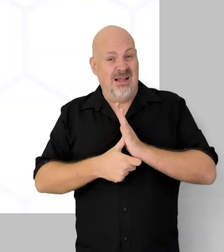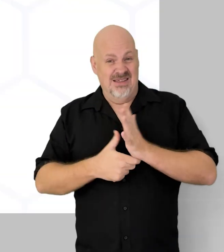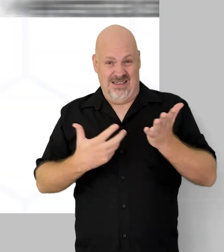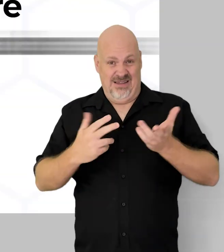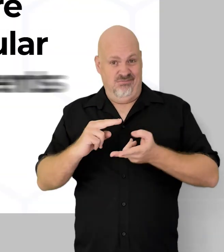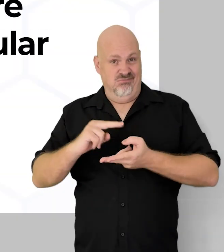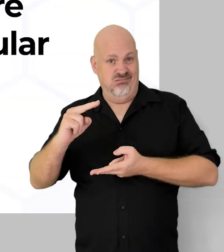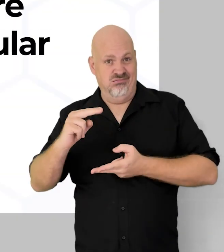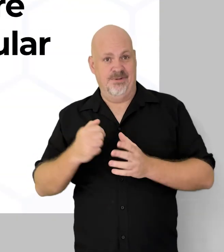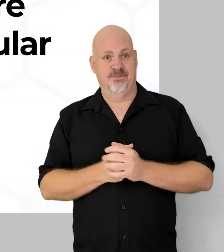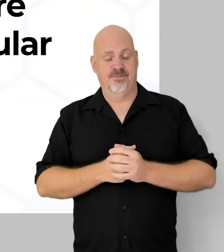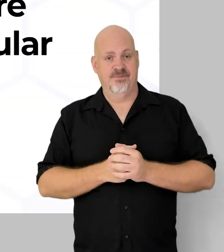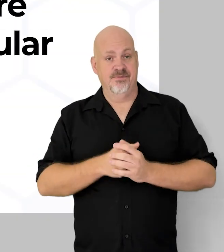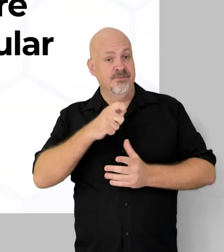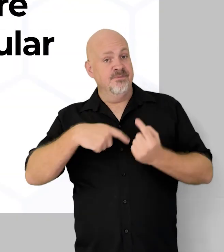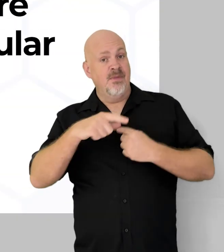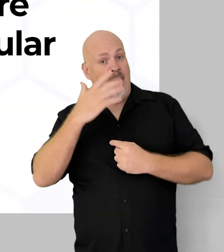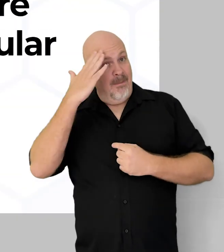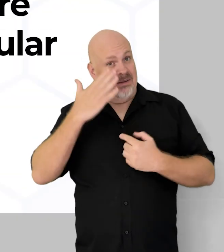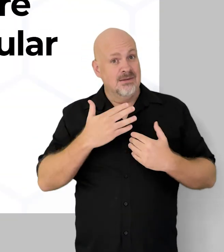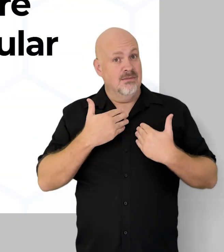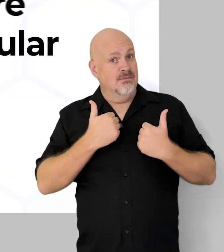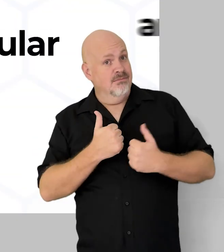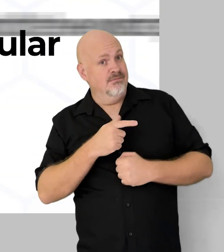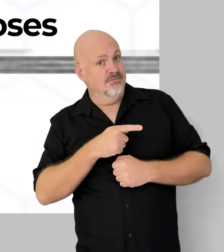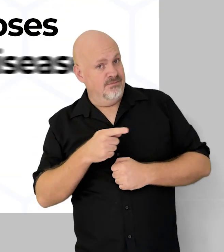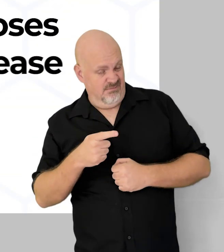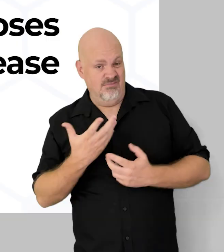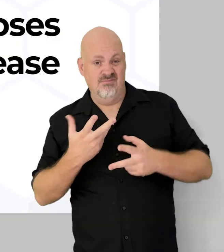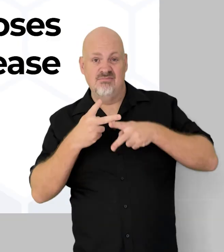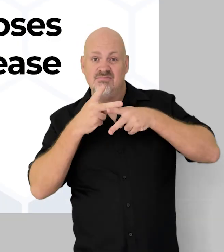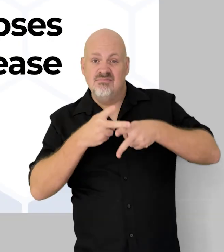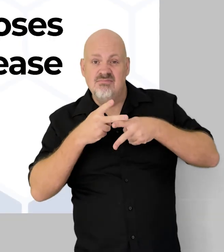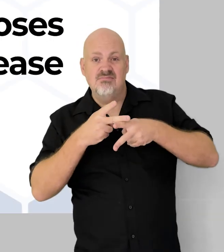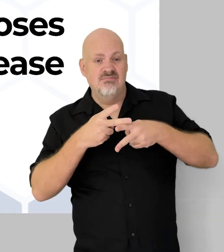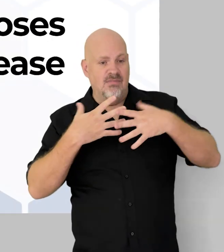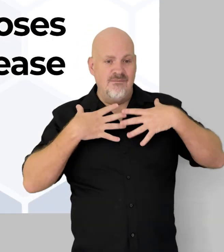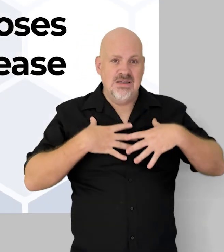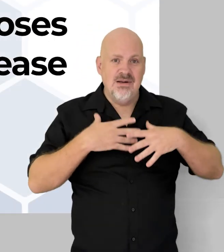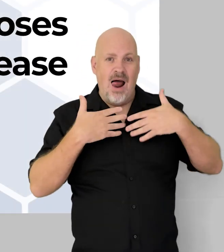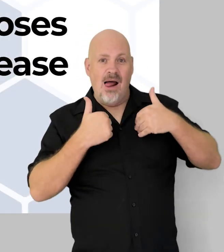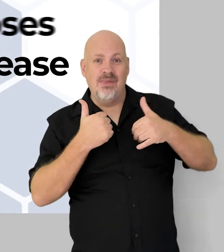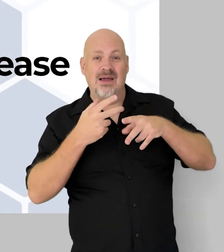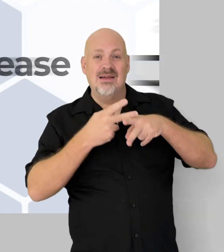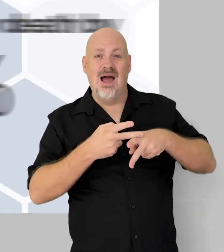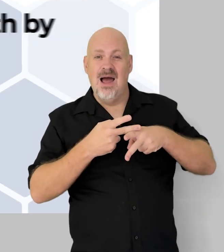Mental disorders are linked to cardiovascular disease events and the worse prognoses of cardiovascular disease.